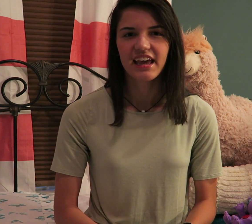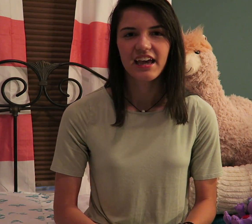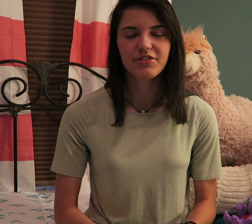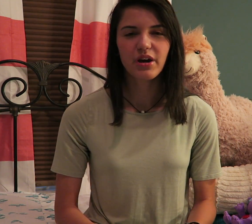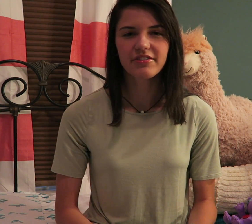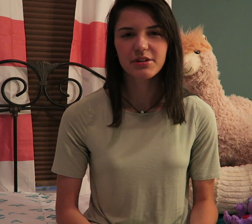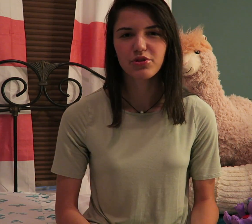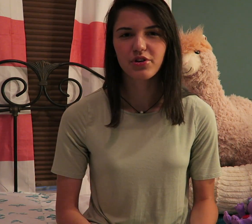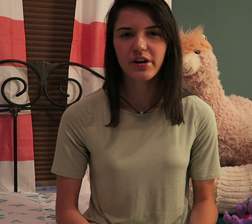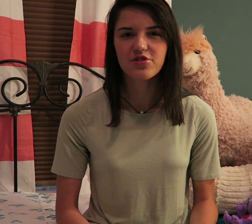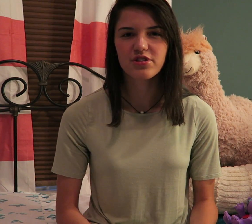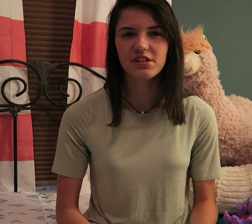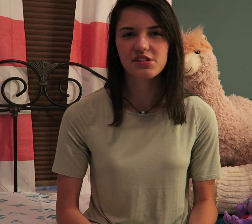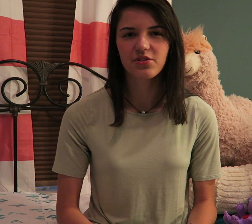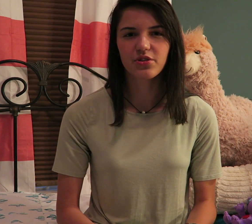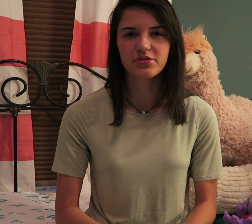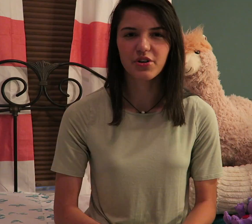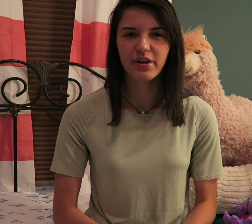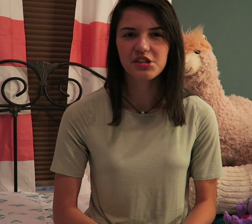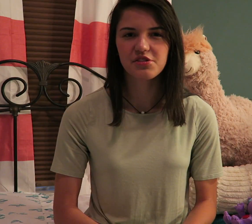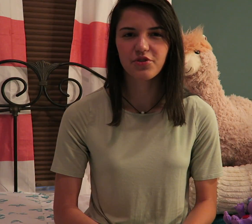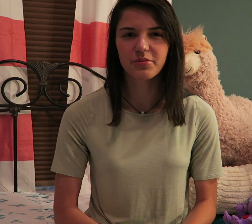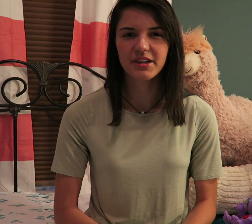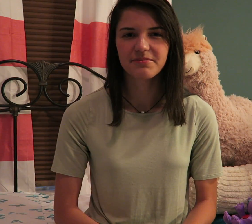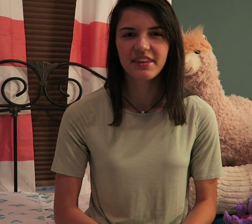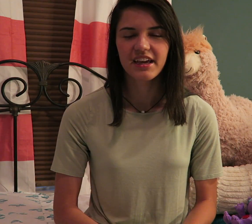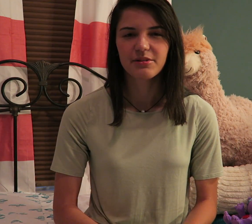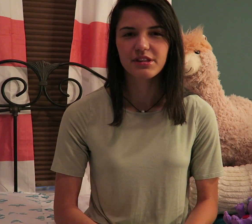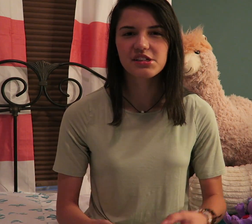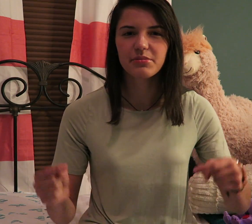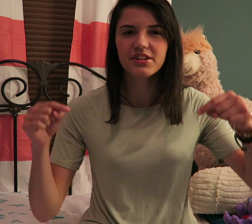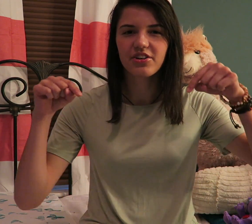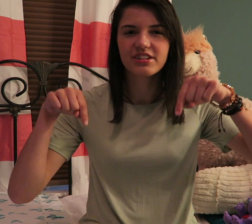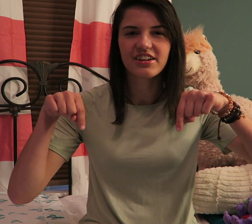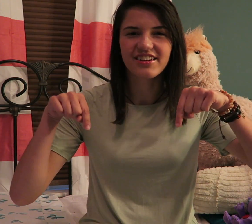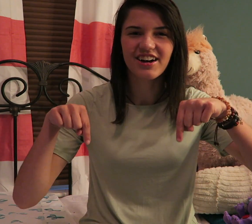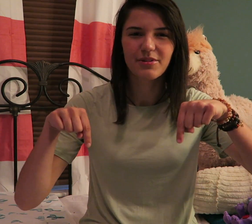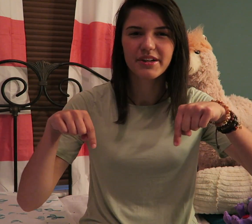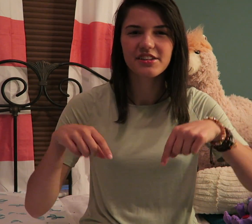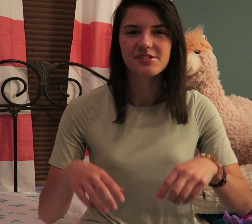If you have any more questions or requests for me, please let me know down in the comments.